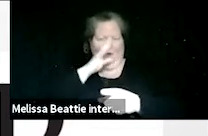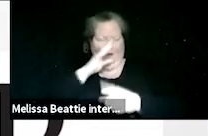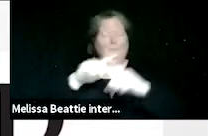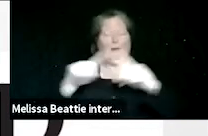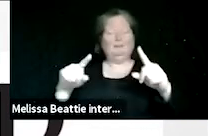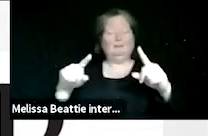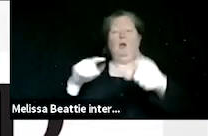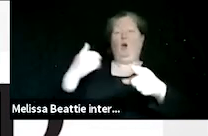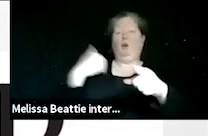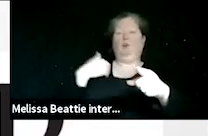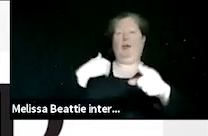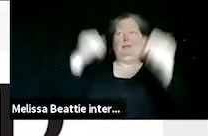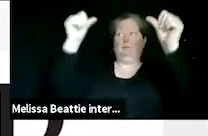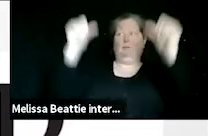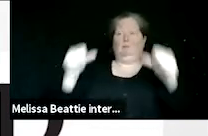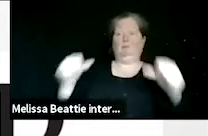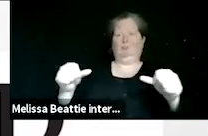poster that's the other thing they were handing out.